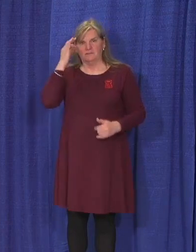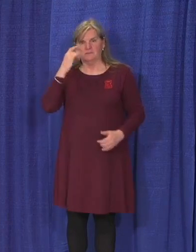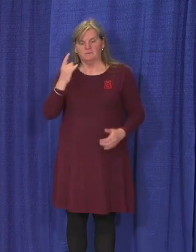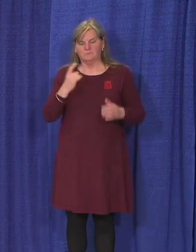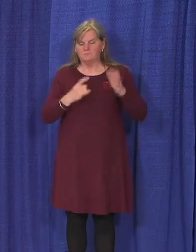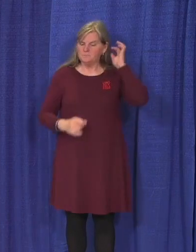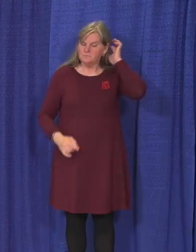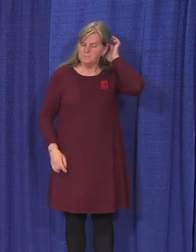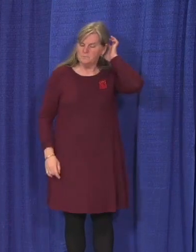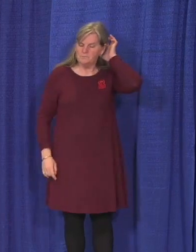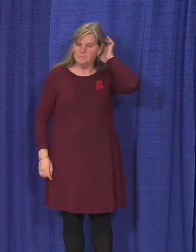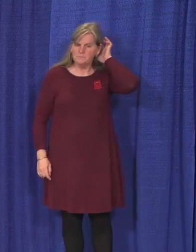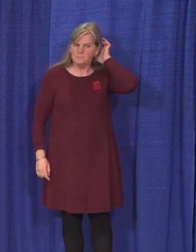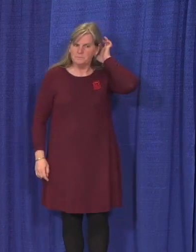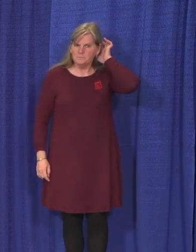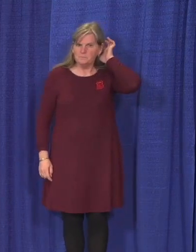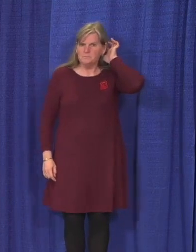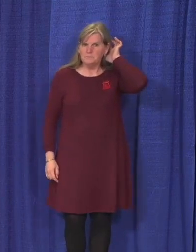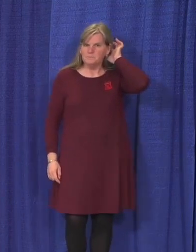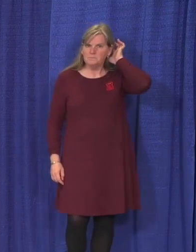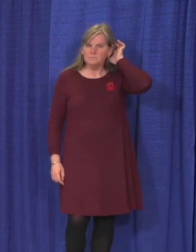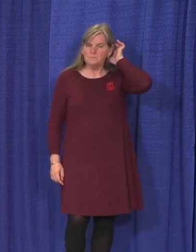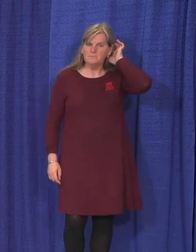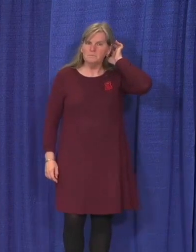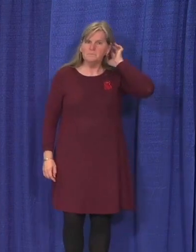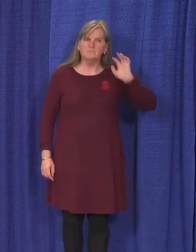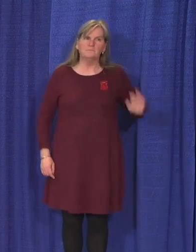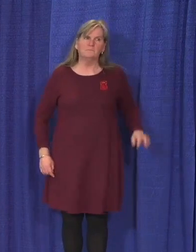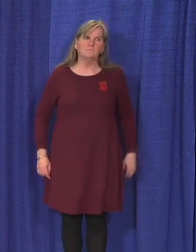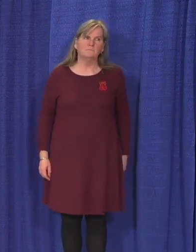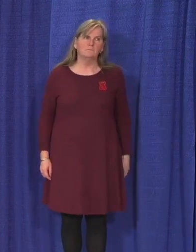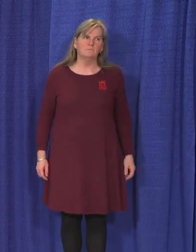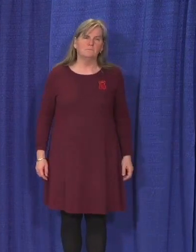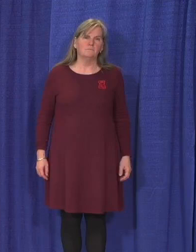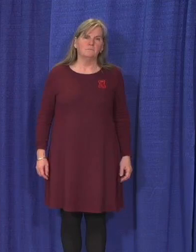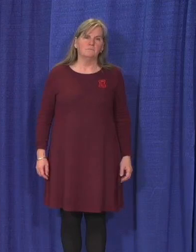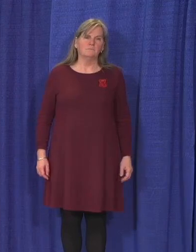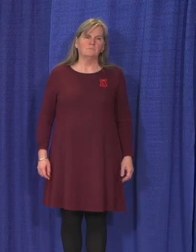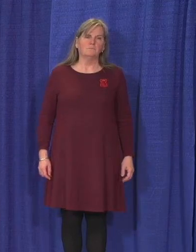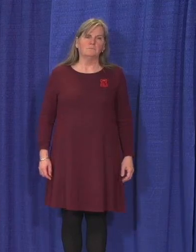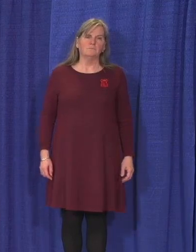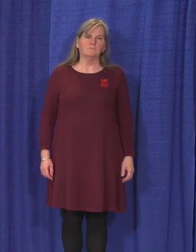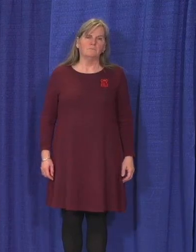implementation. Pat: We will now move to